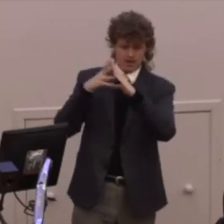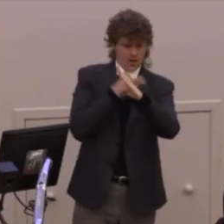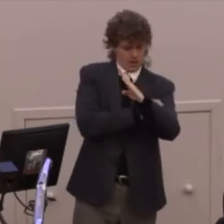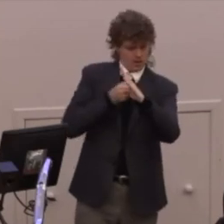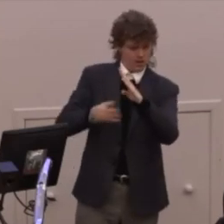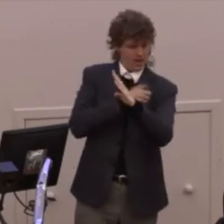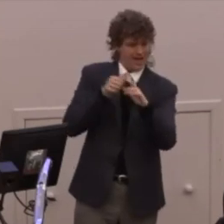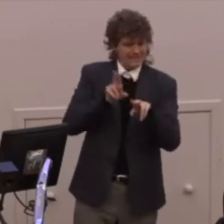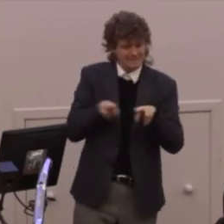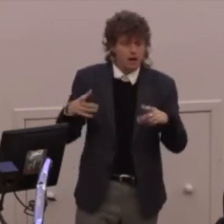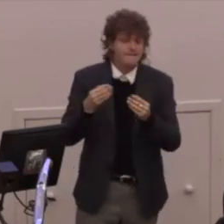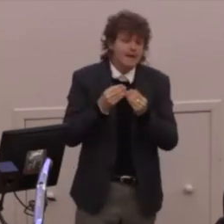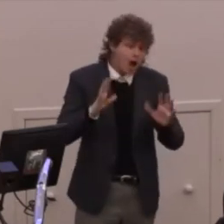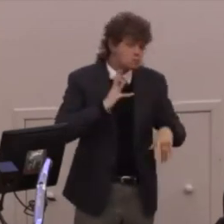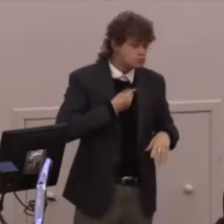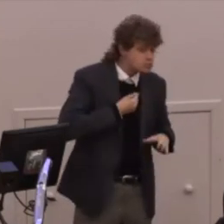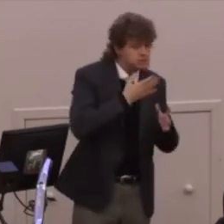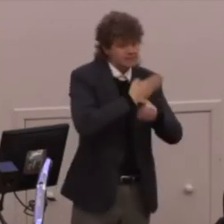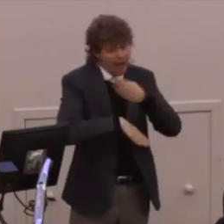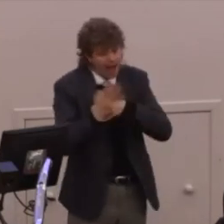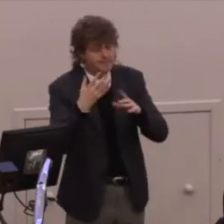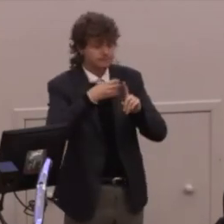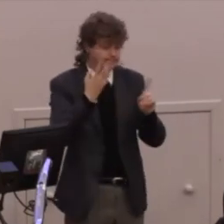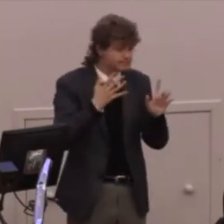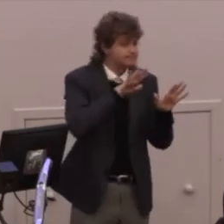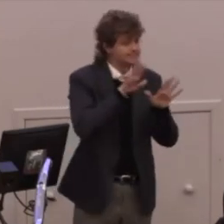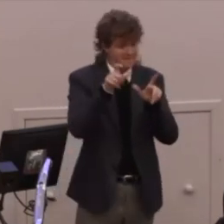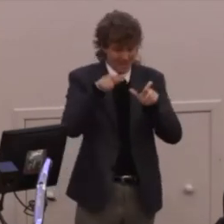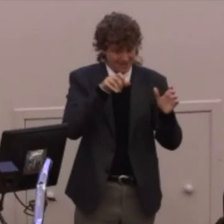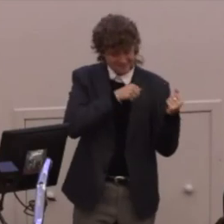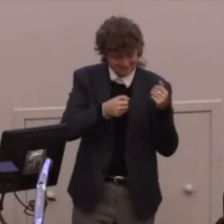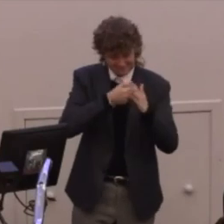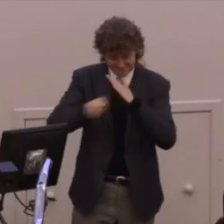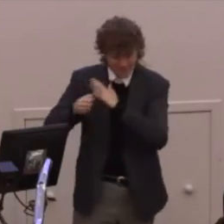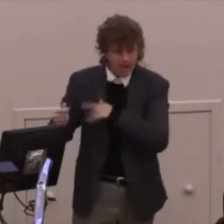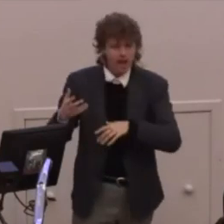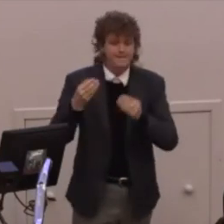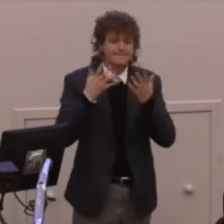State sponsored violations where the governments are often complicity. This is very similar